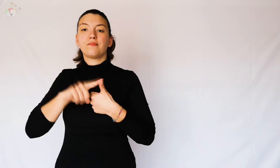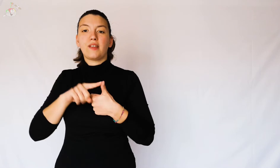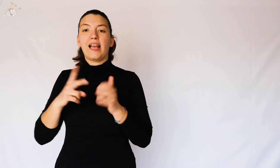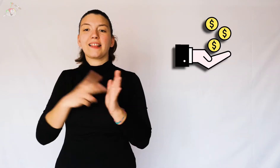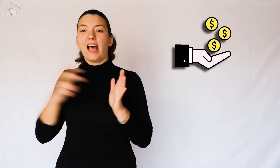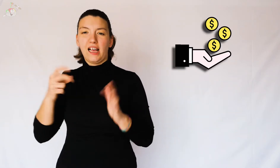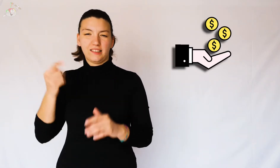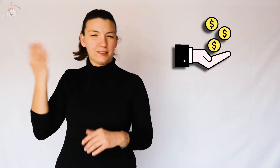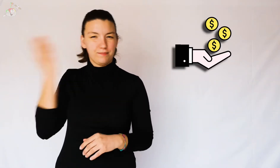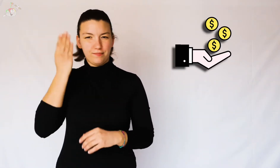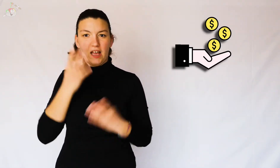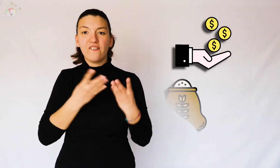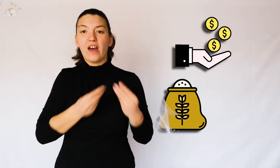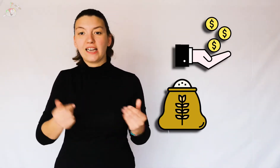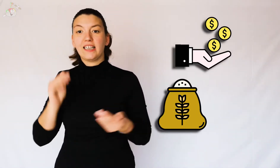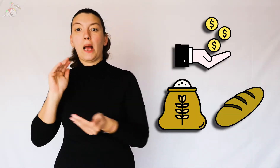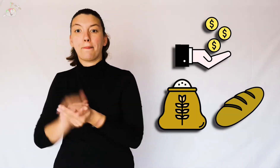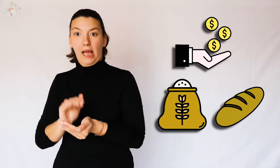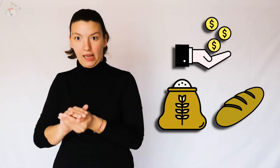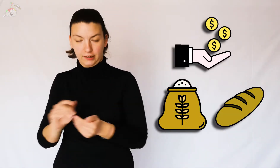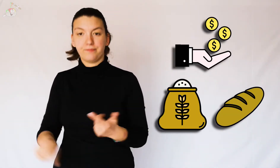The expensive tax on flour and bread;